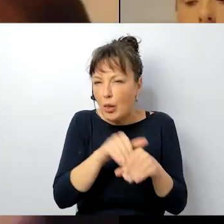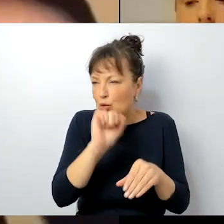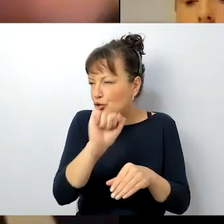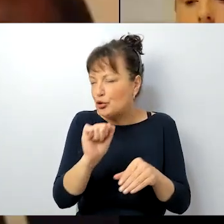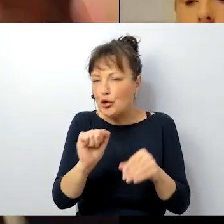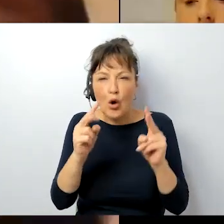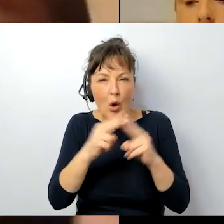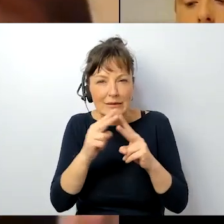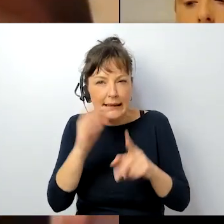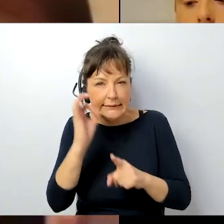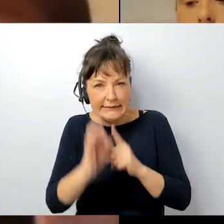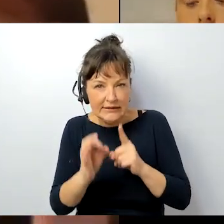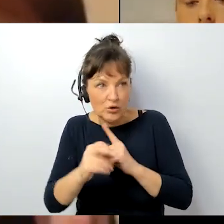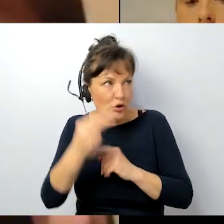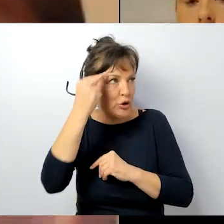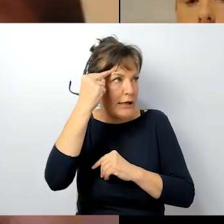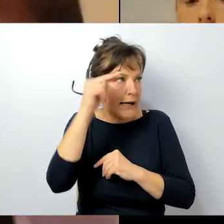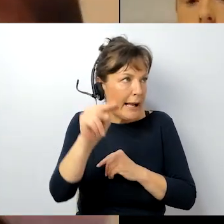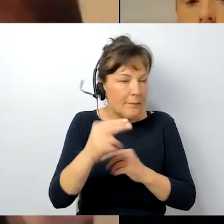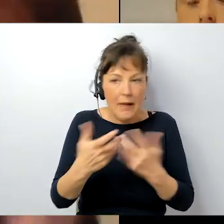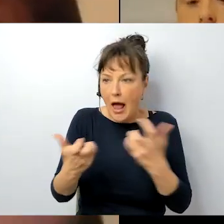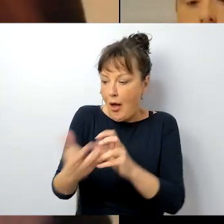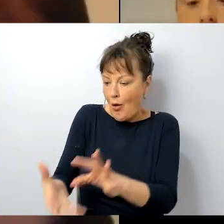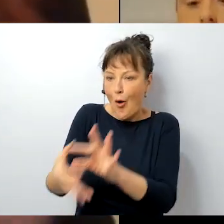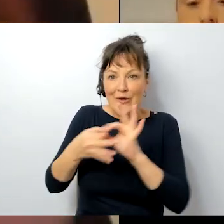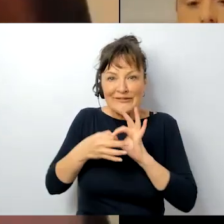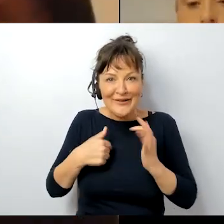that because it's got a lovely format and there's a way you know there's things that you include;